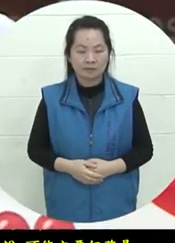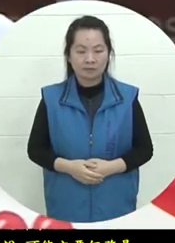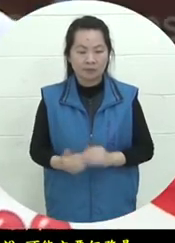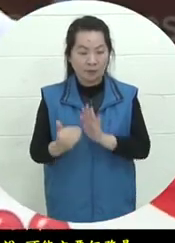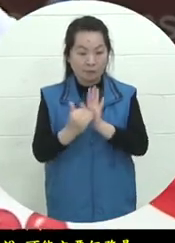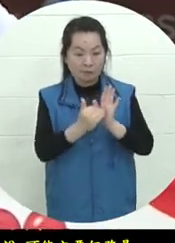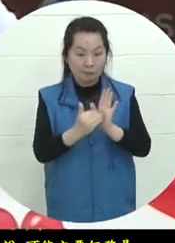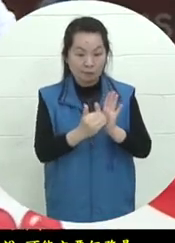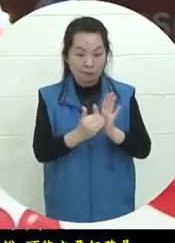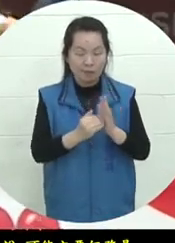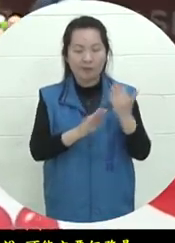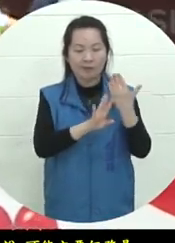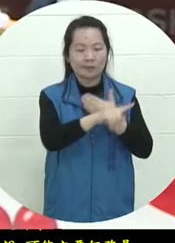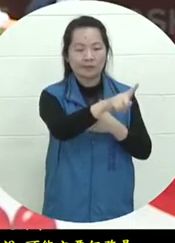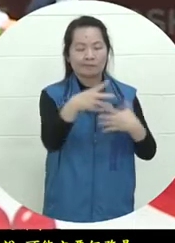pitching to other teammates to deal with